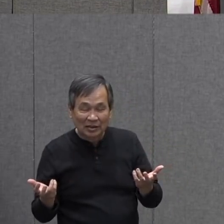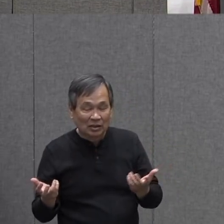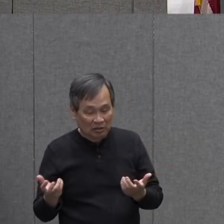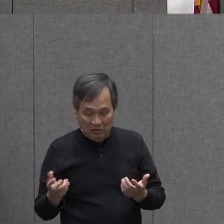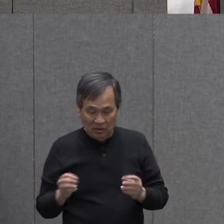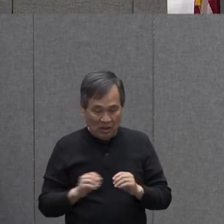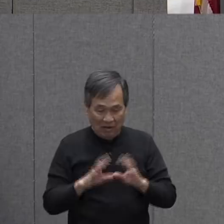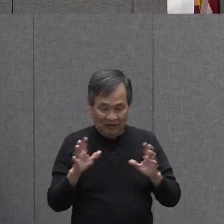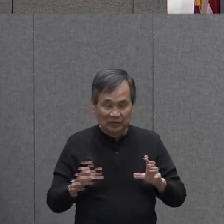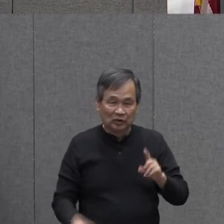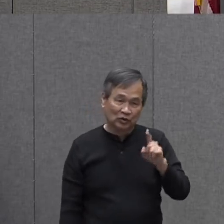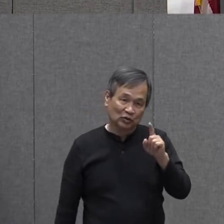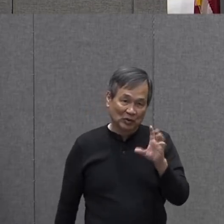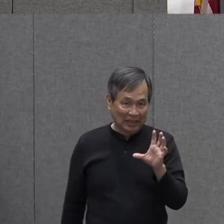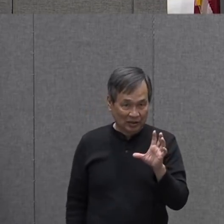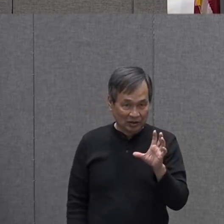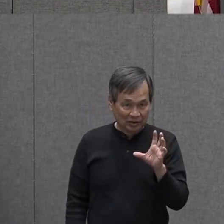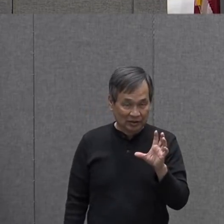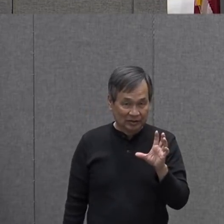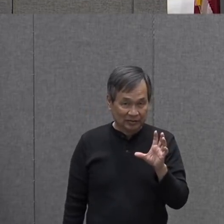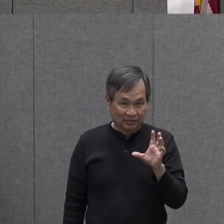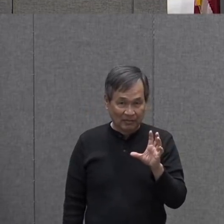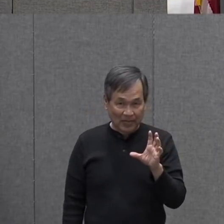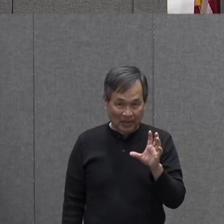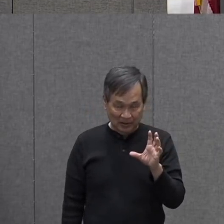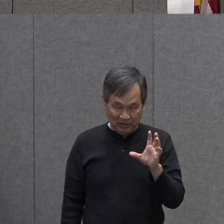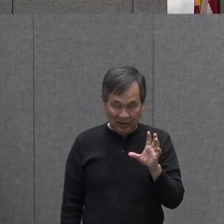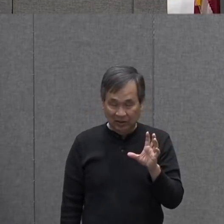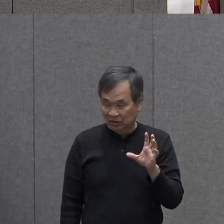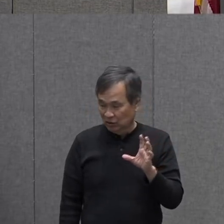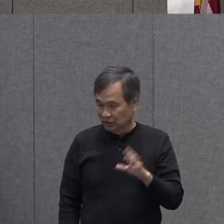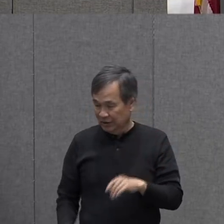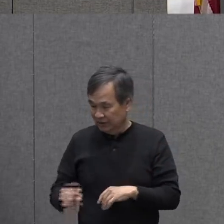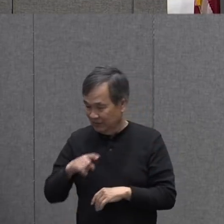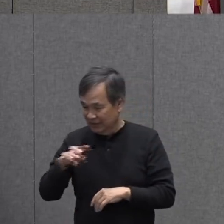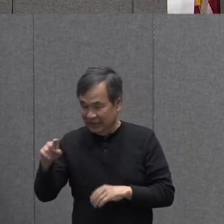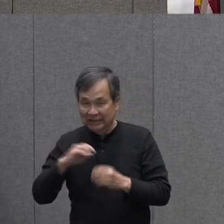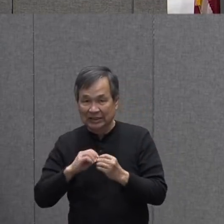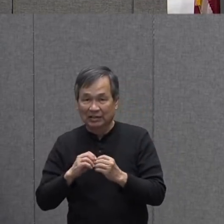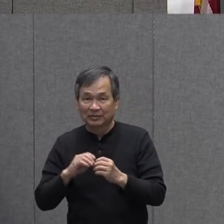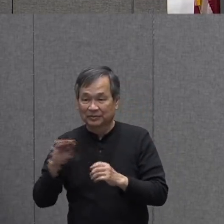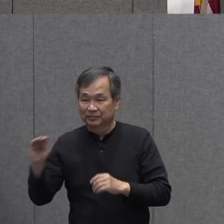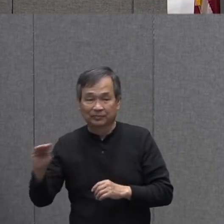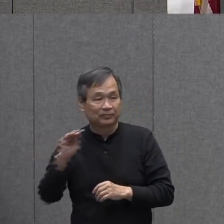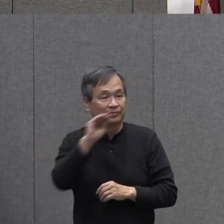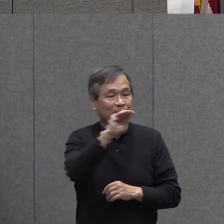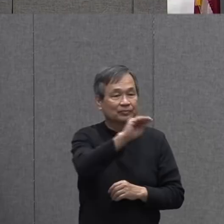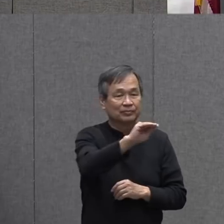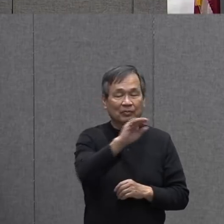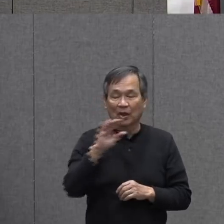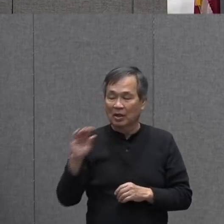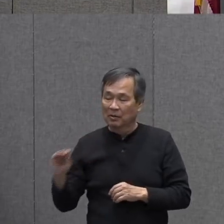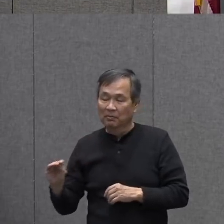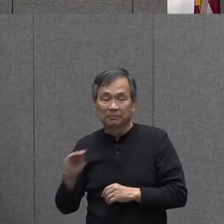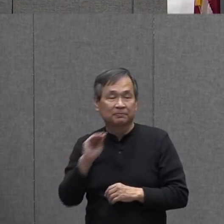So we gotta get these three digits somehow, I'm gonna say modified, but it's not modified.